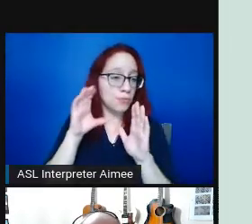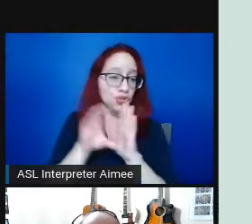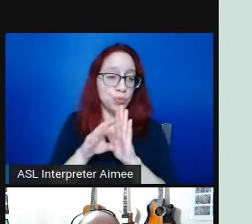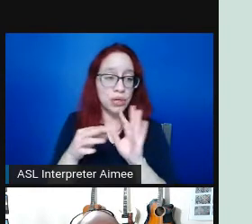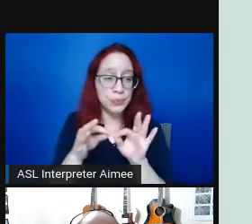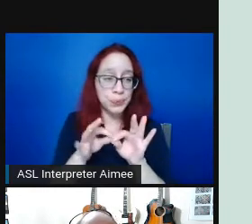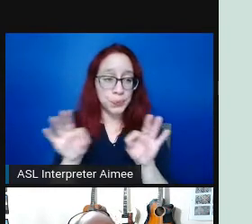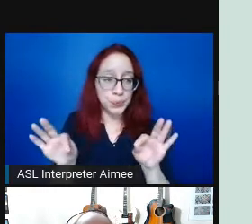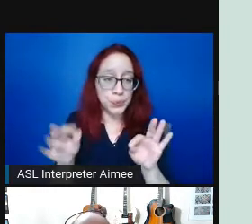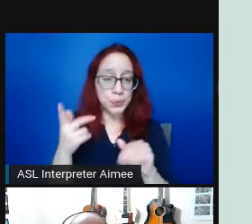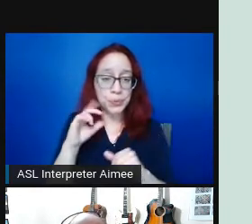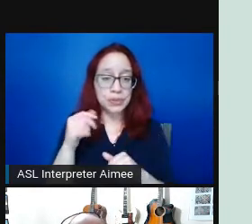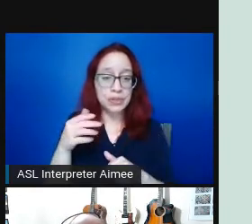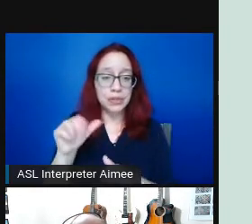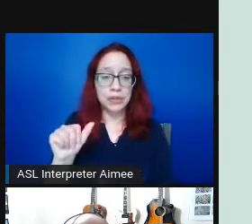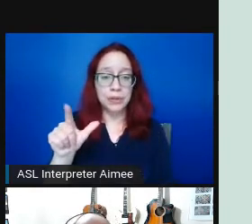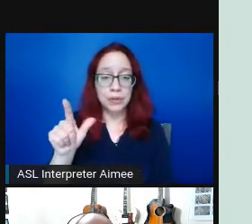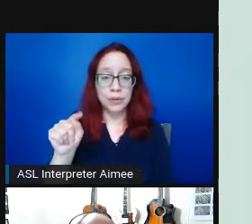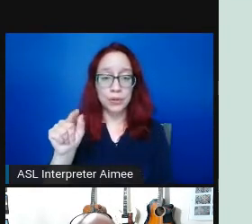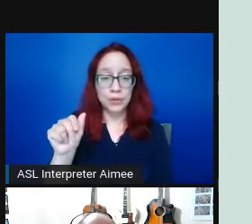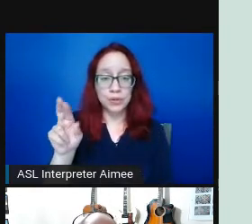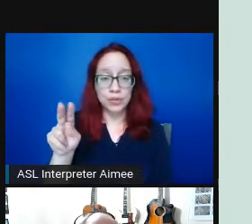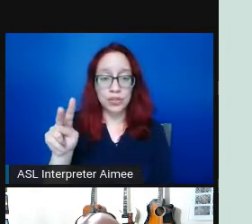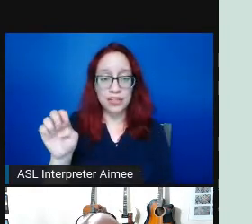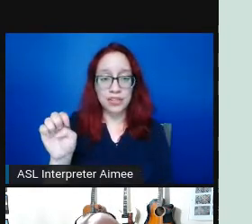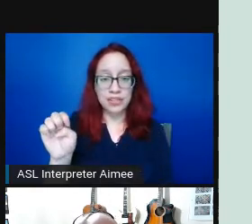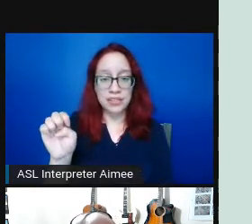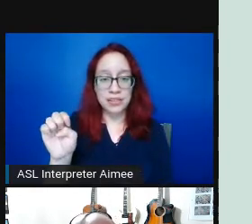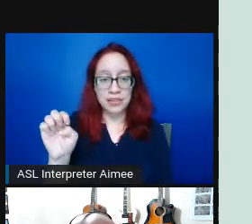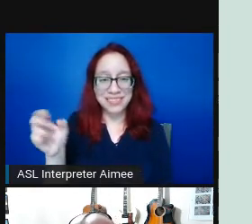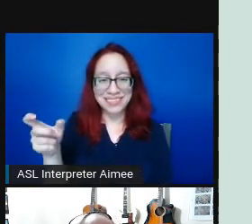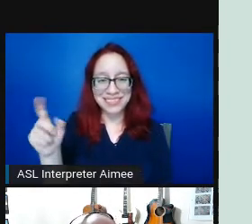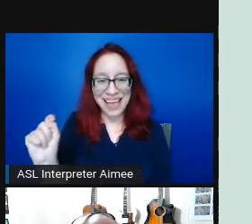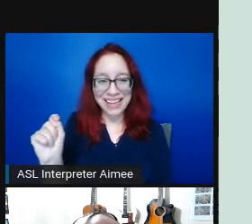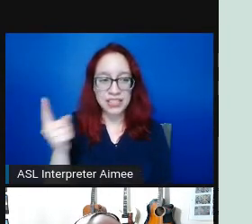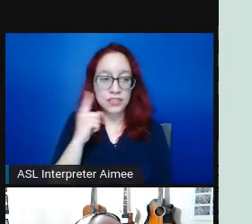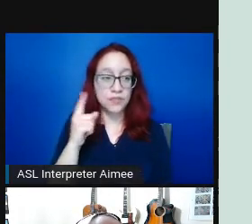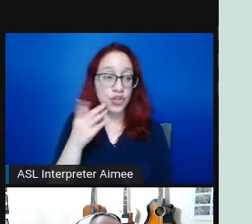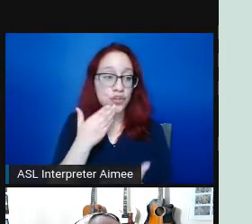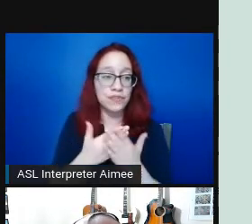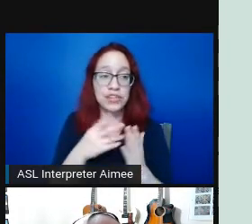the alternate text and that is revealed there so it's good for screen reader users as well.